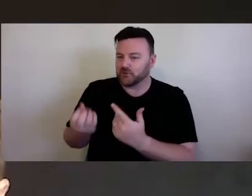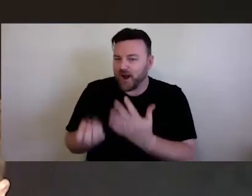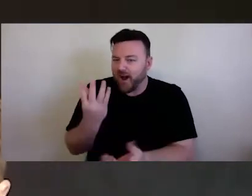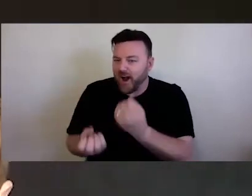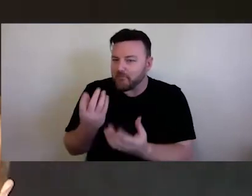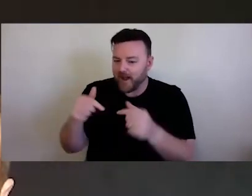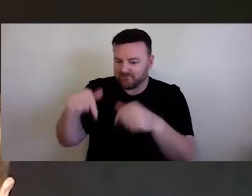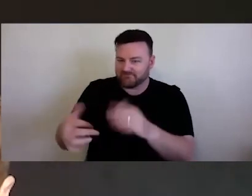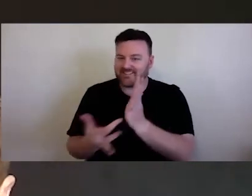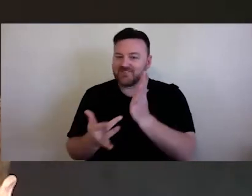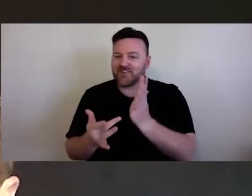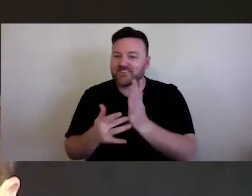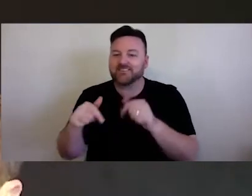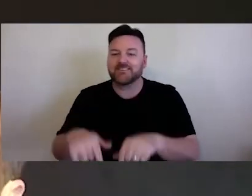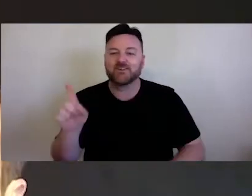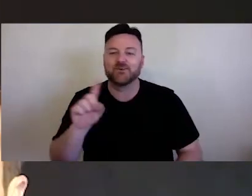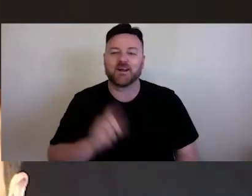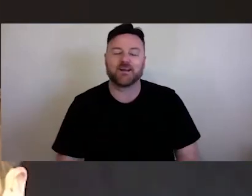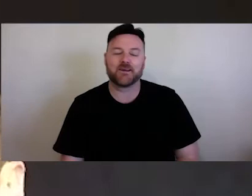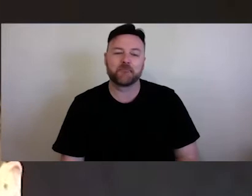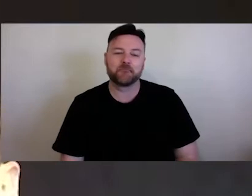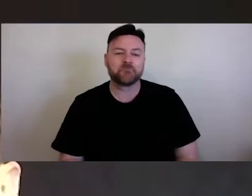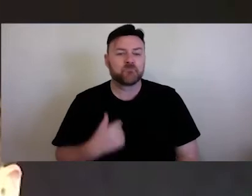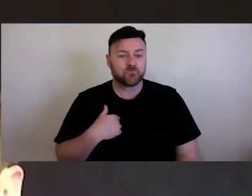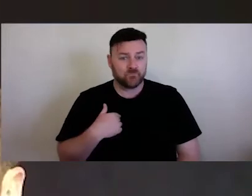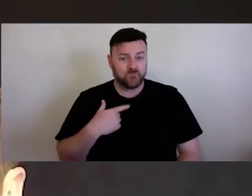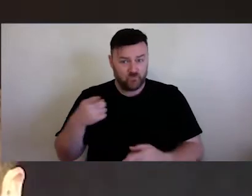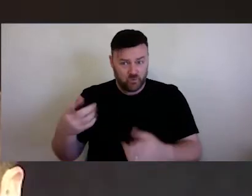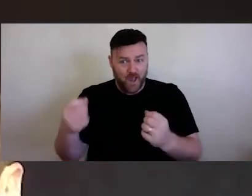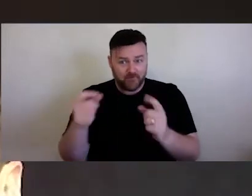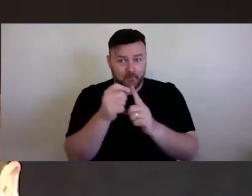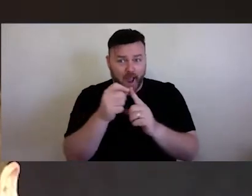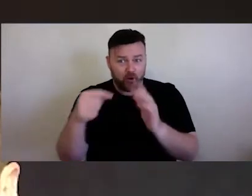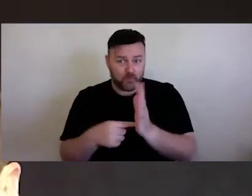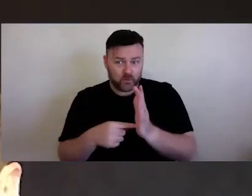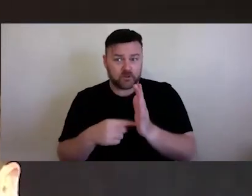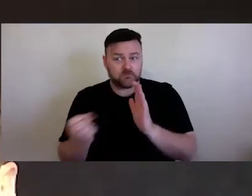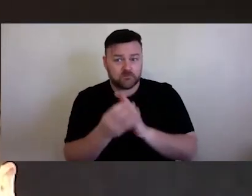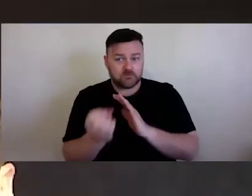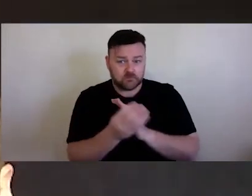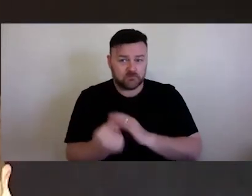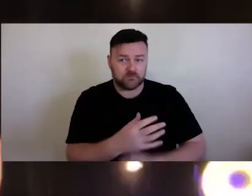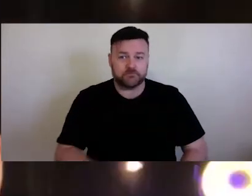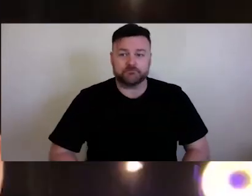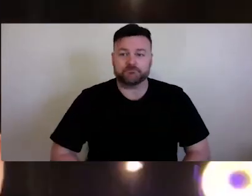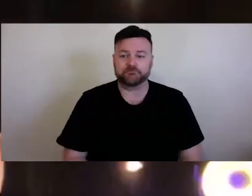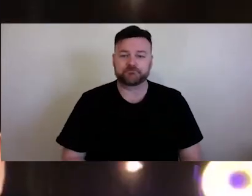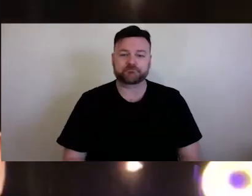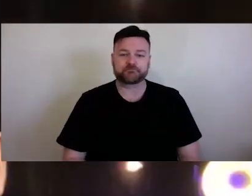I'll hand over to you and I believe that you have got some slides to share with us. >> BRAD HOLDER: That's right. Absolutely. Thank you